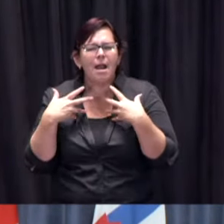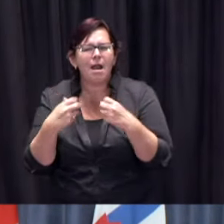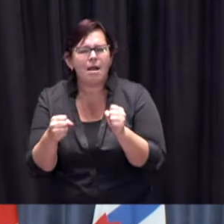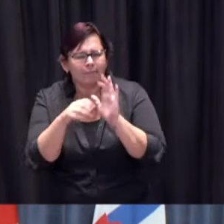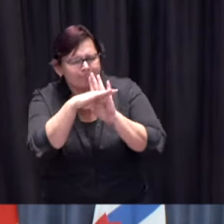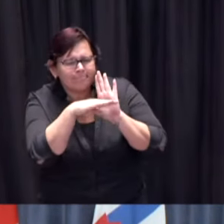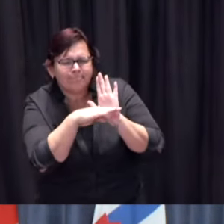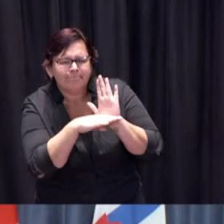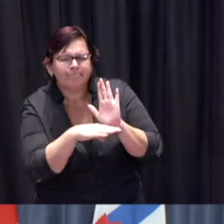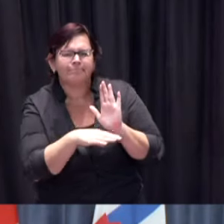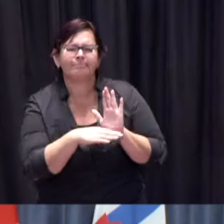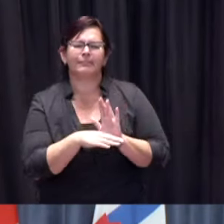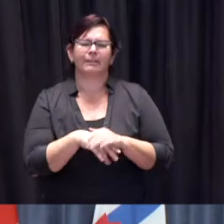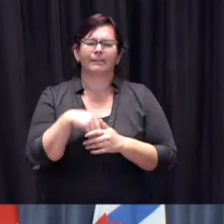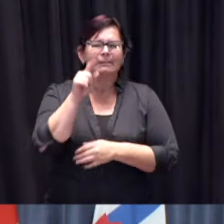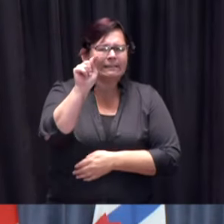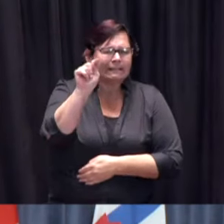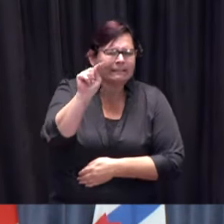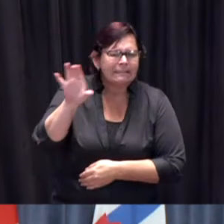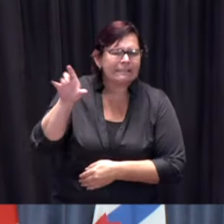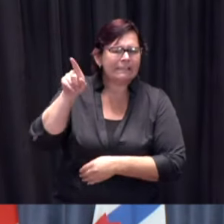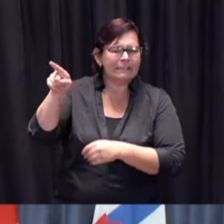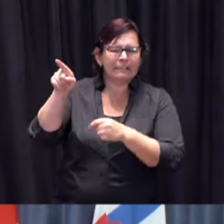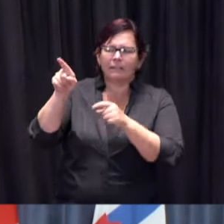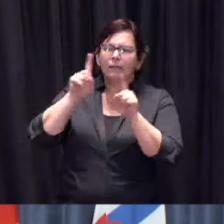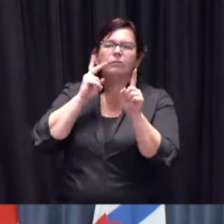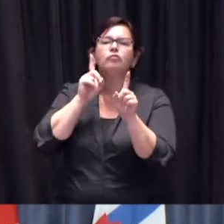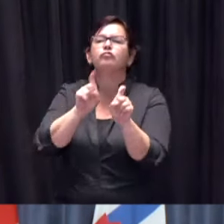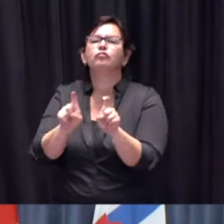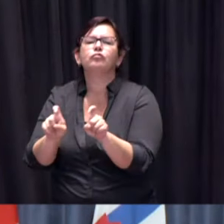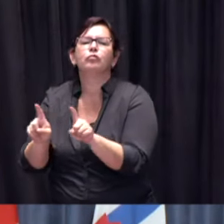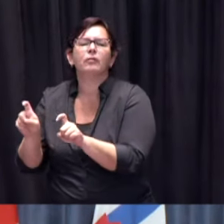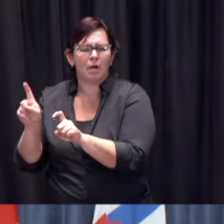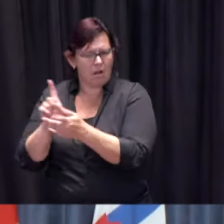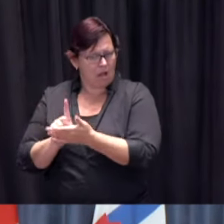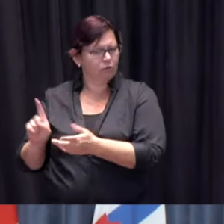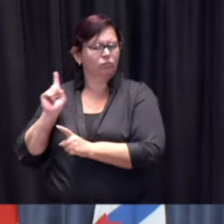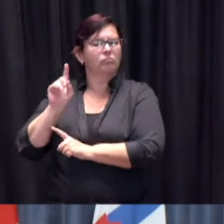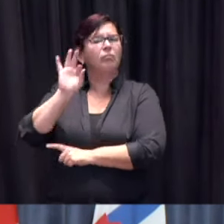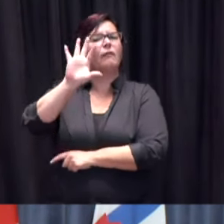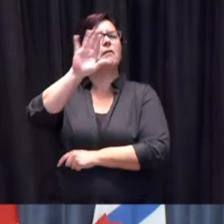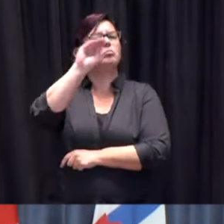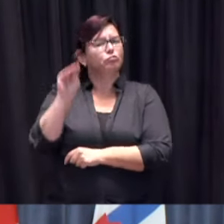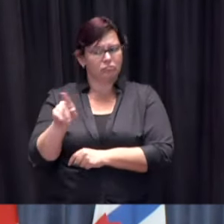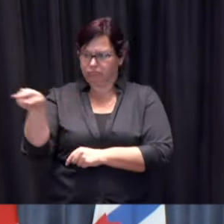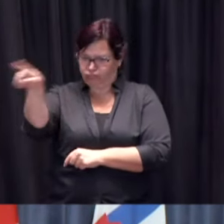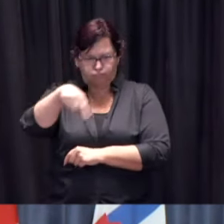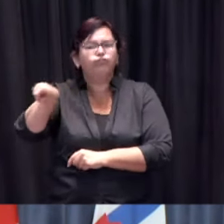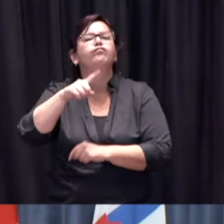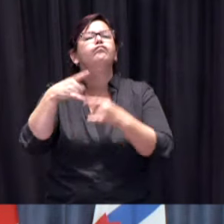the latest survey of the system that 95% 95% of the riders the users of the TTC